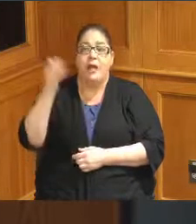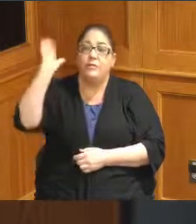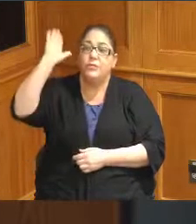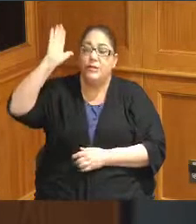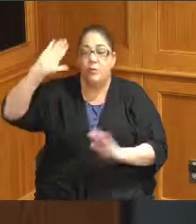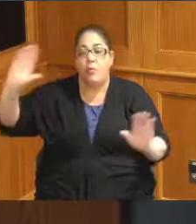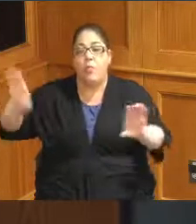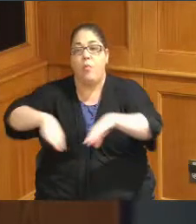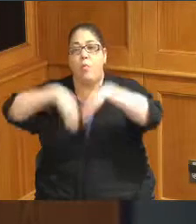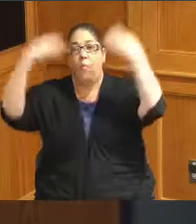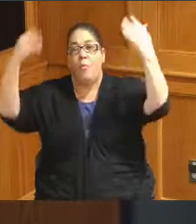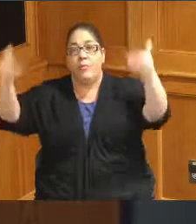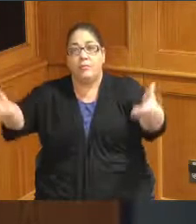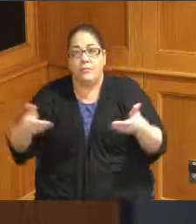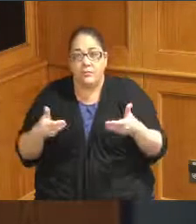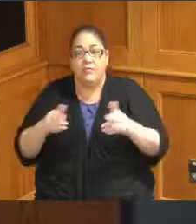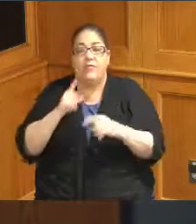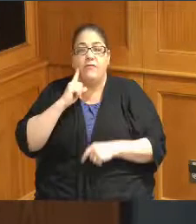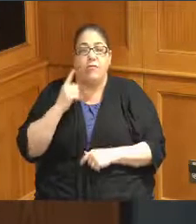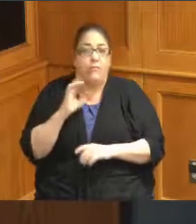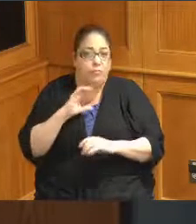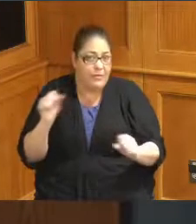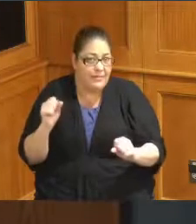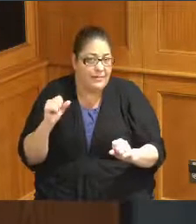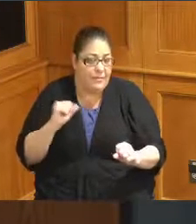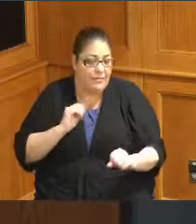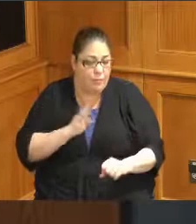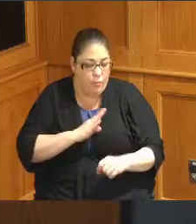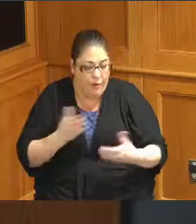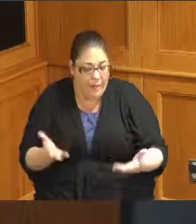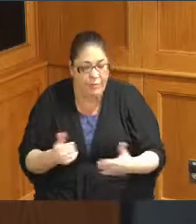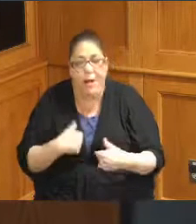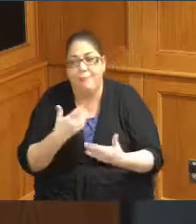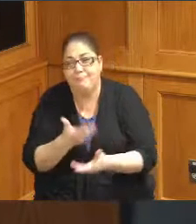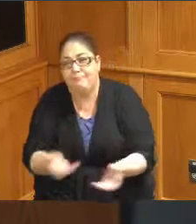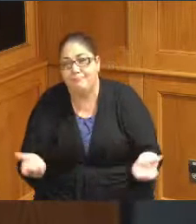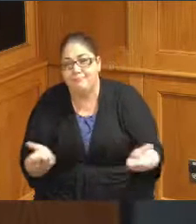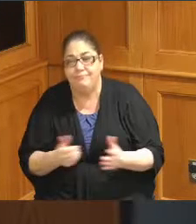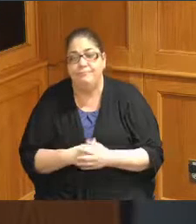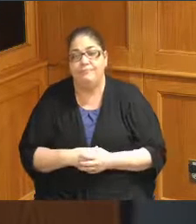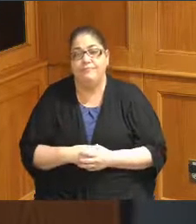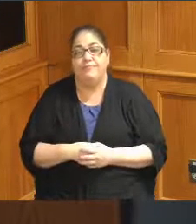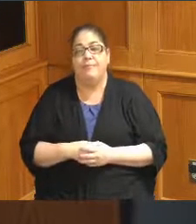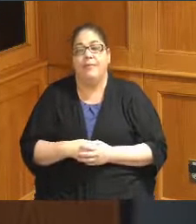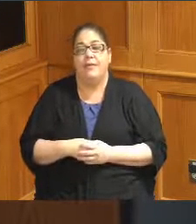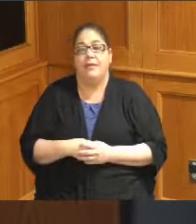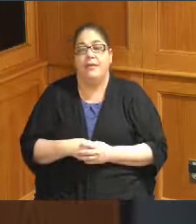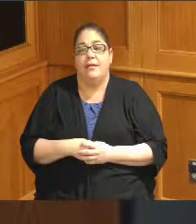the President of the Board I do want to highlight I think some things that I think are critical as